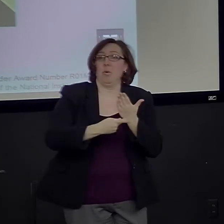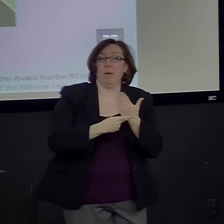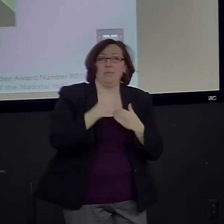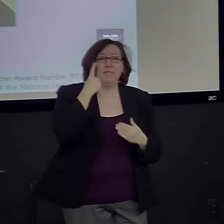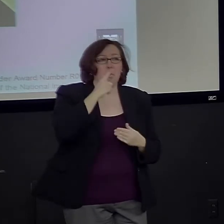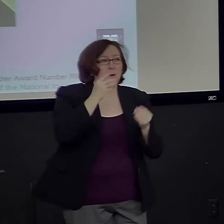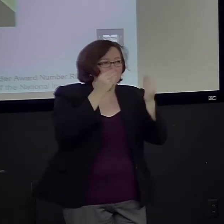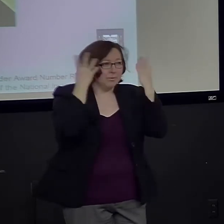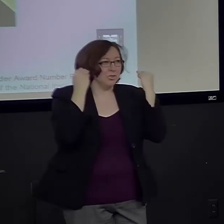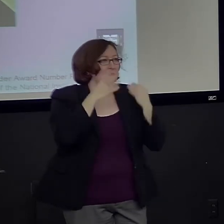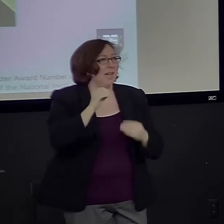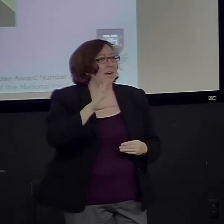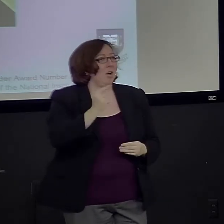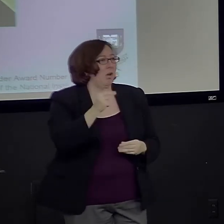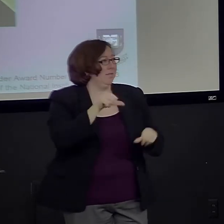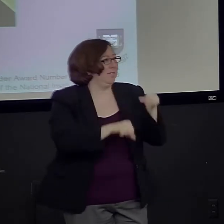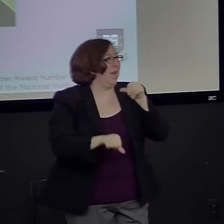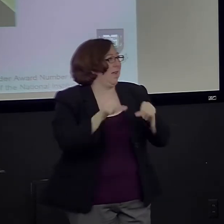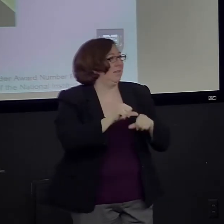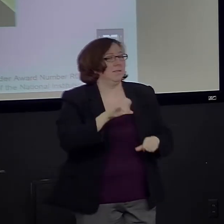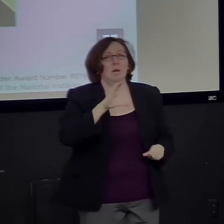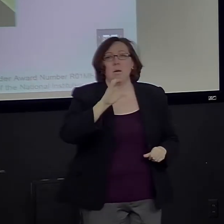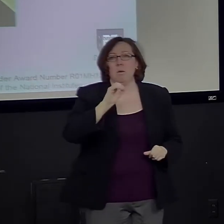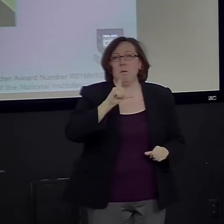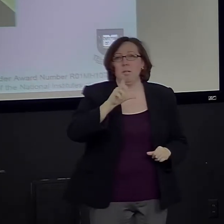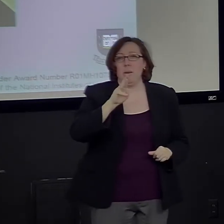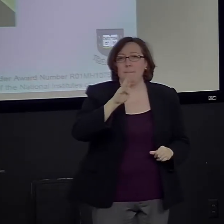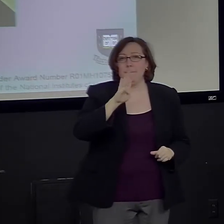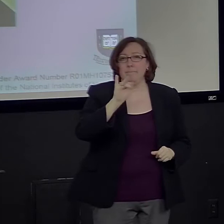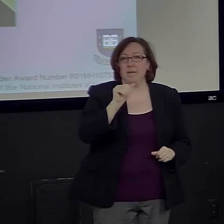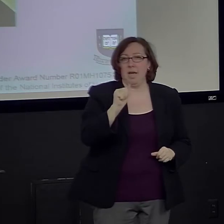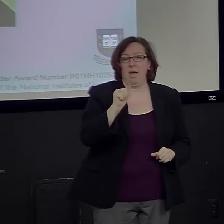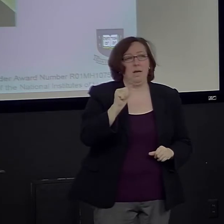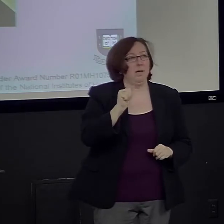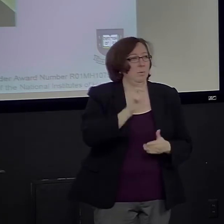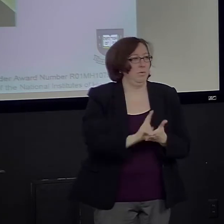at Columbia University, she is now at Yale School of Medicine